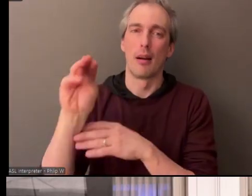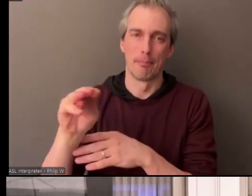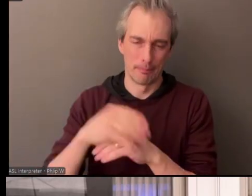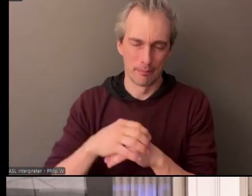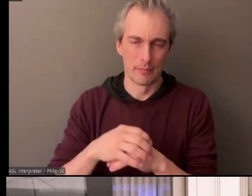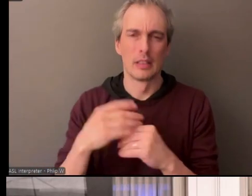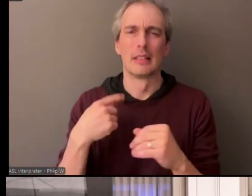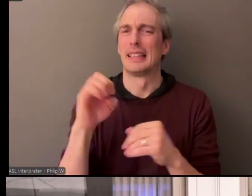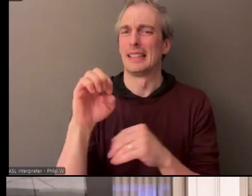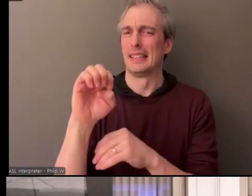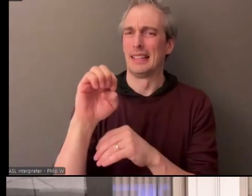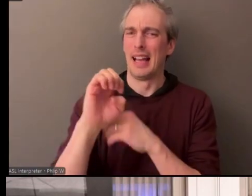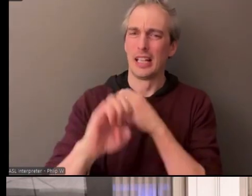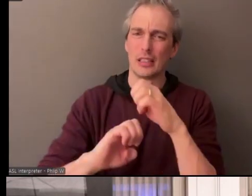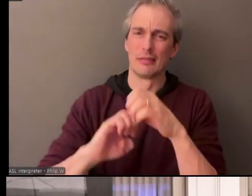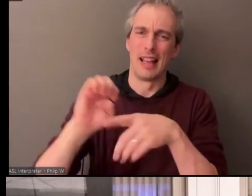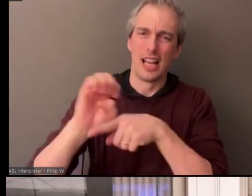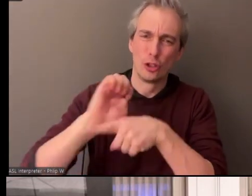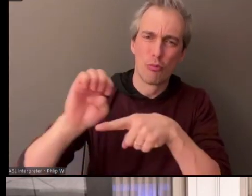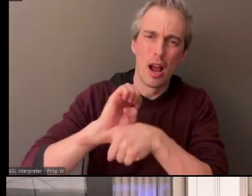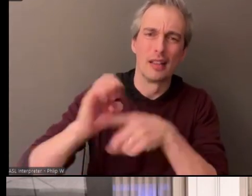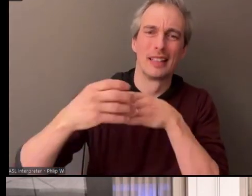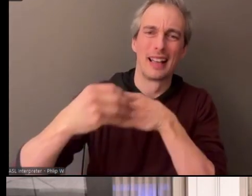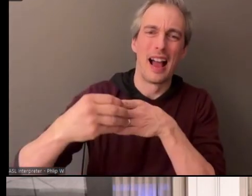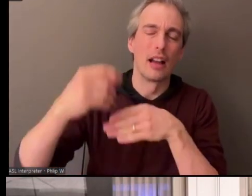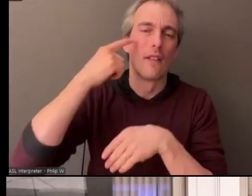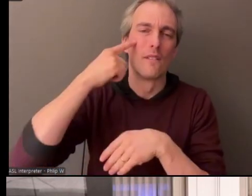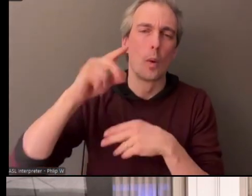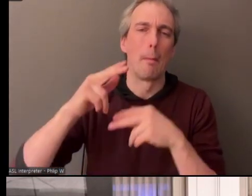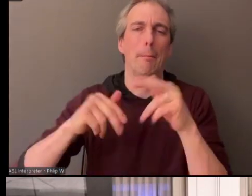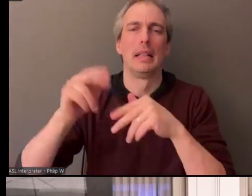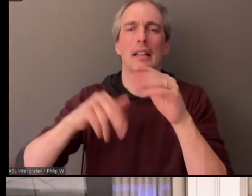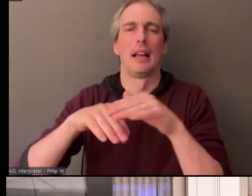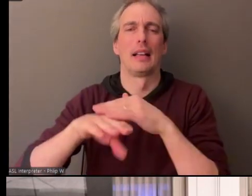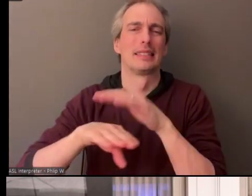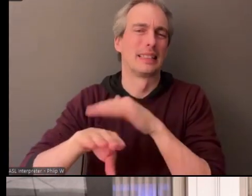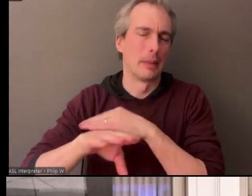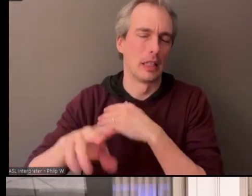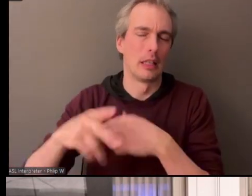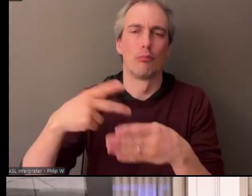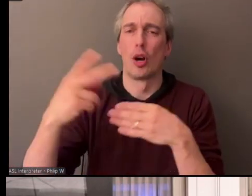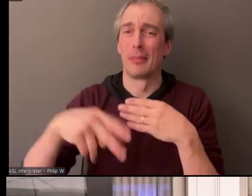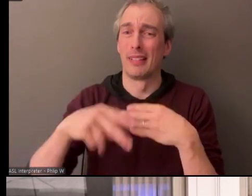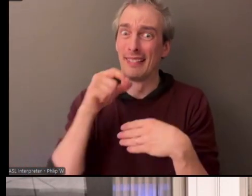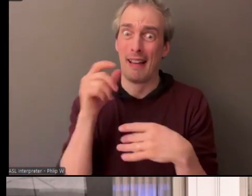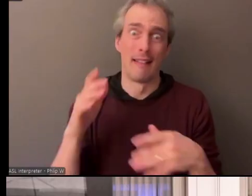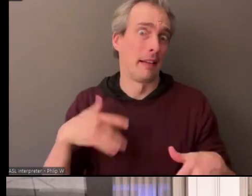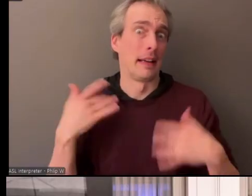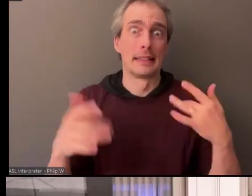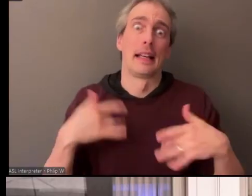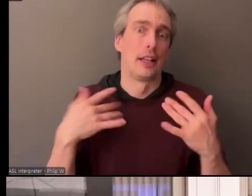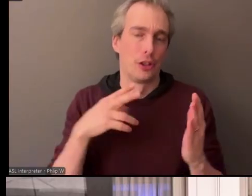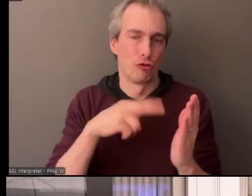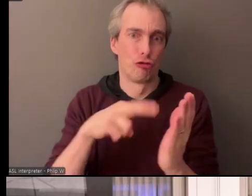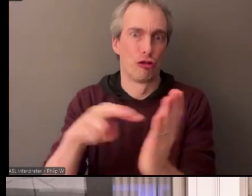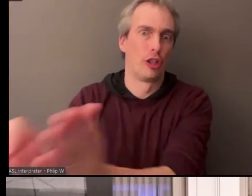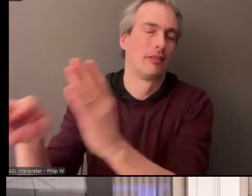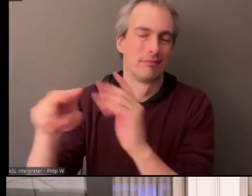It's not a particularly exciting read, but if you're into technical governance, it's pretty good stuff.